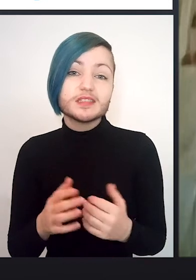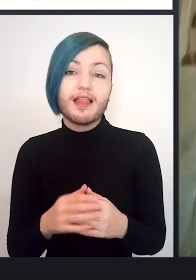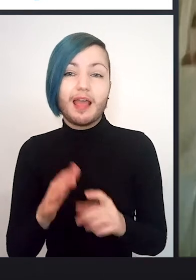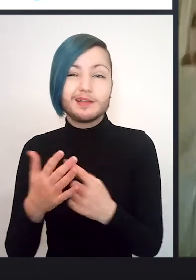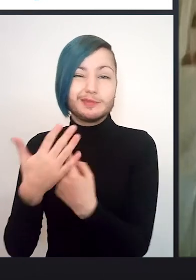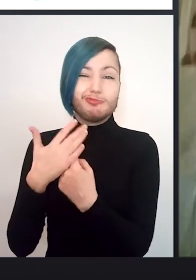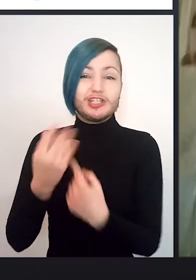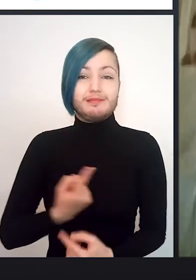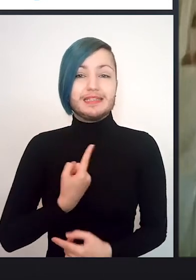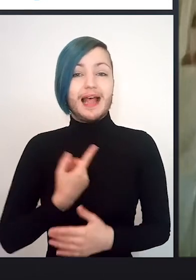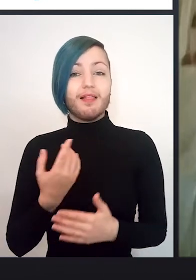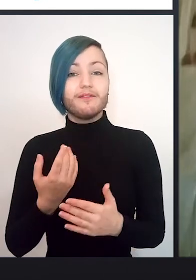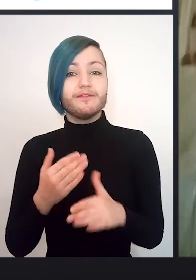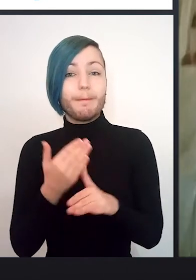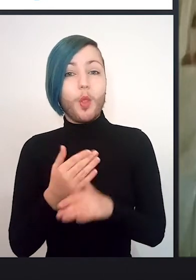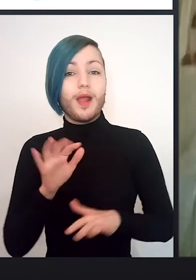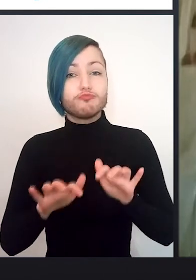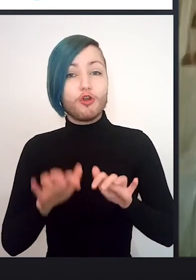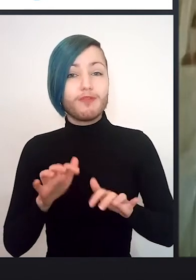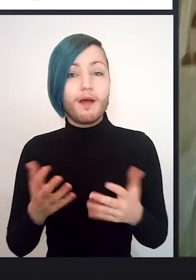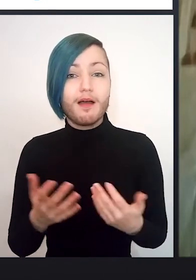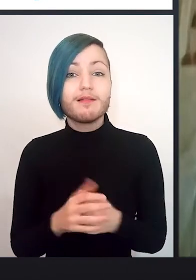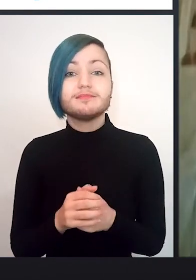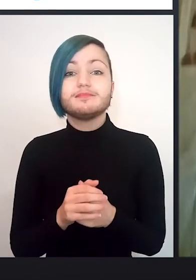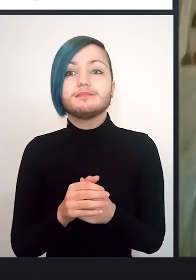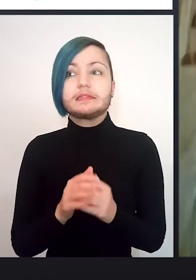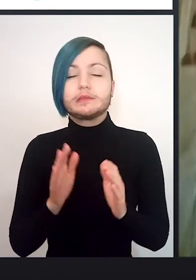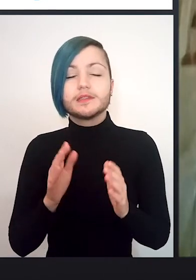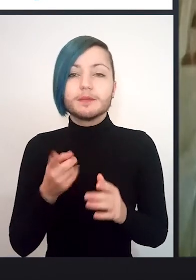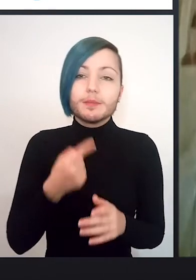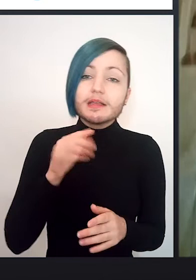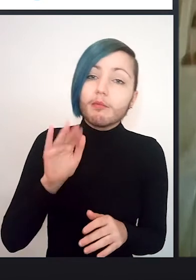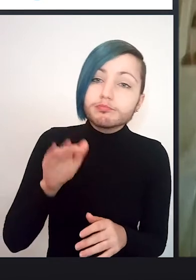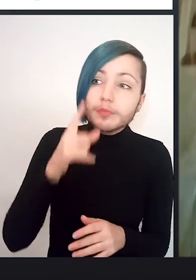the pressure of being a self employed programmer, sort of "oh, can you just do this Jen."